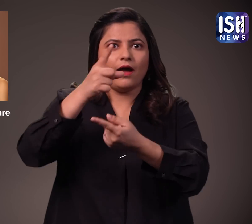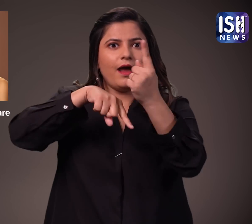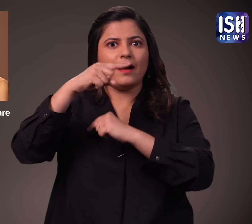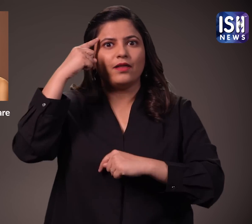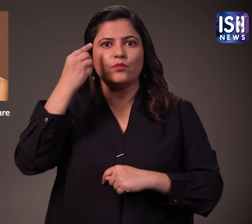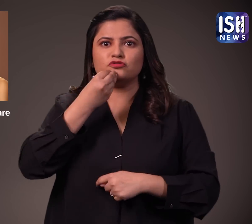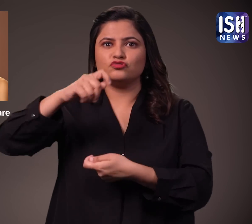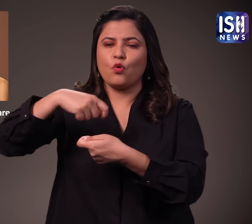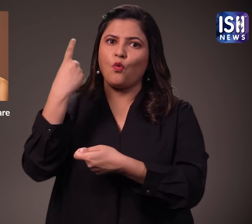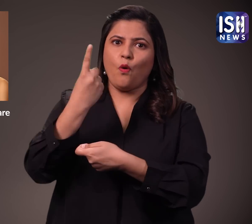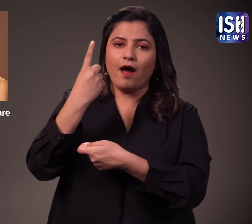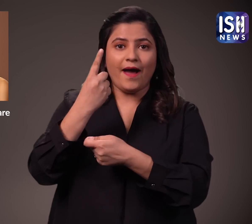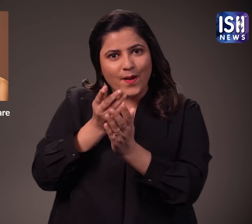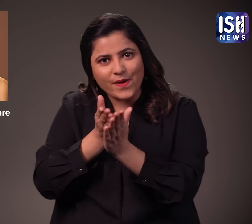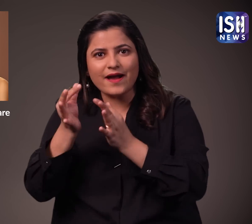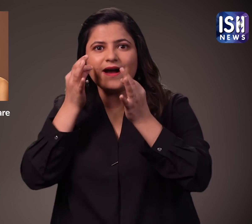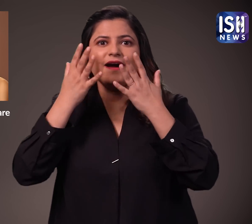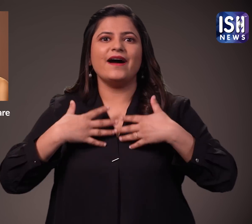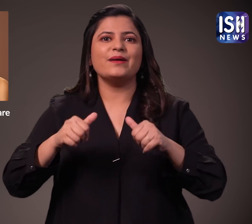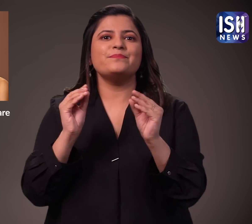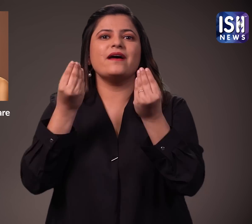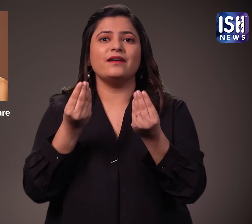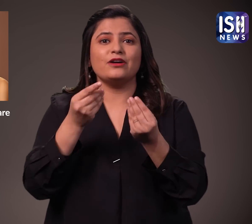Many think ghee is only for the kitchen, but it is also used for the skin